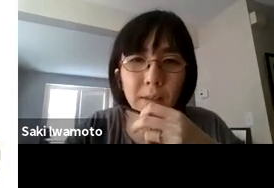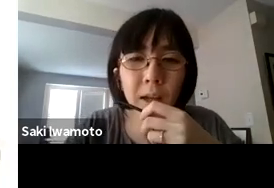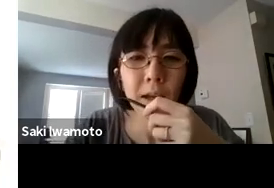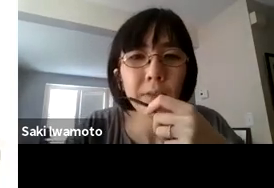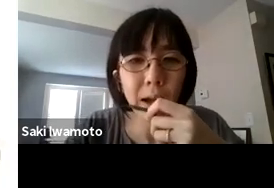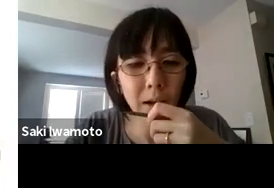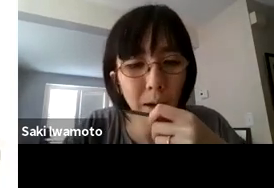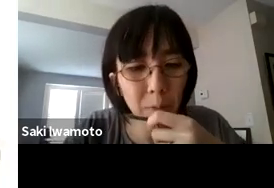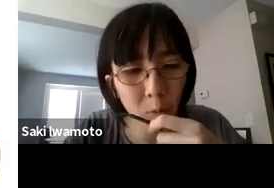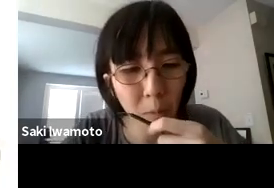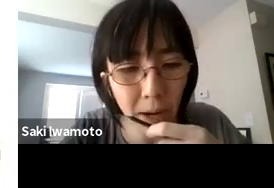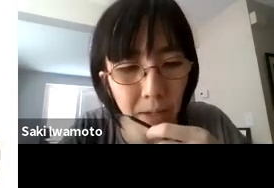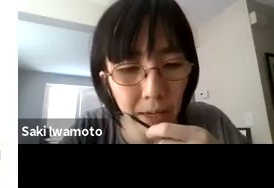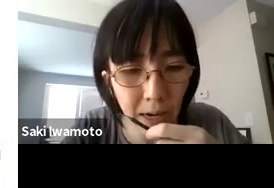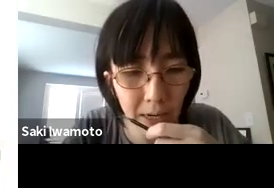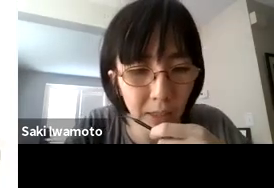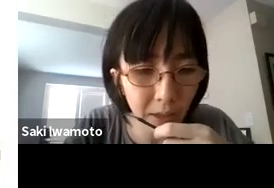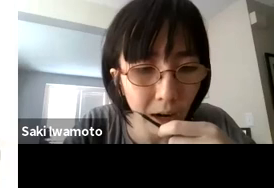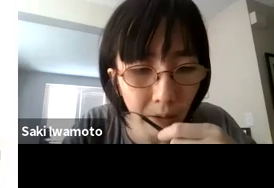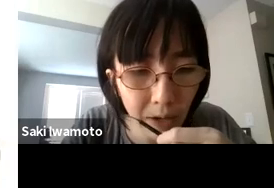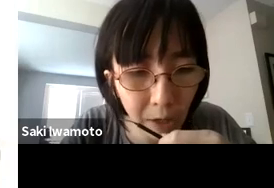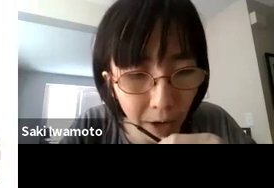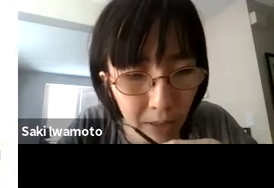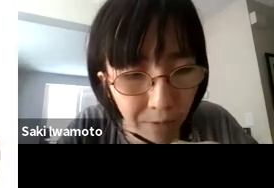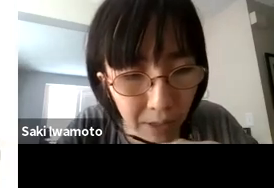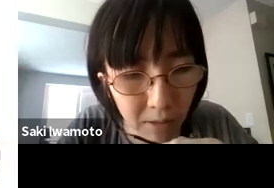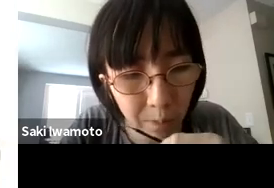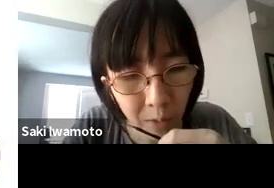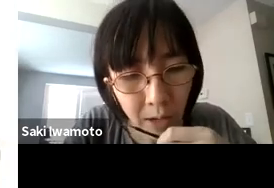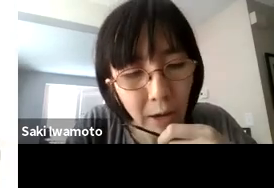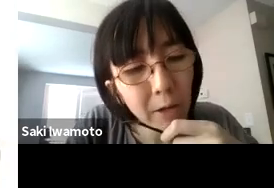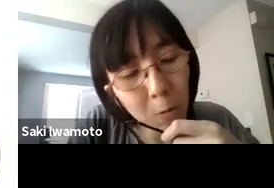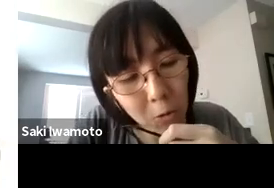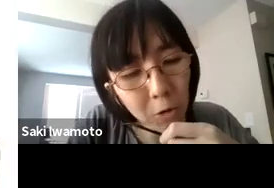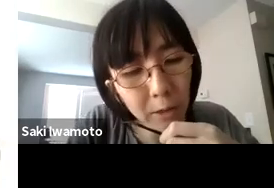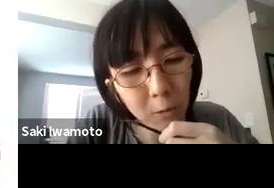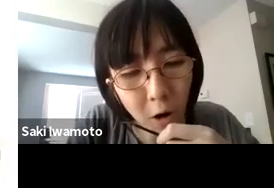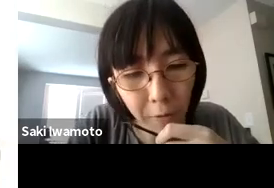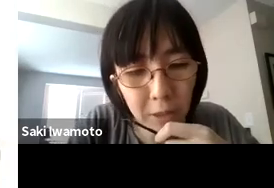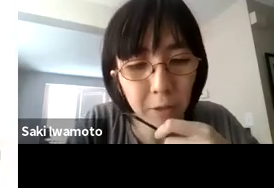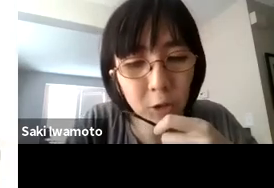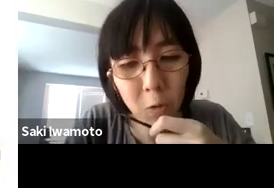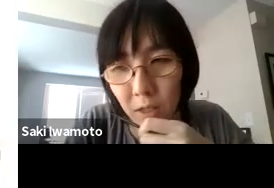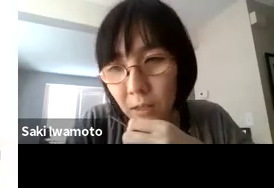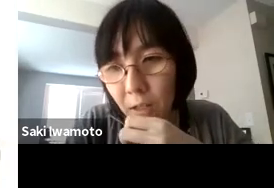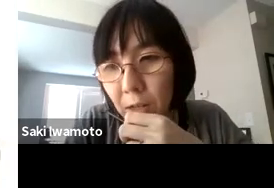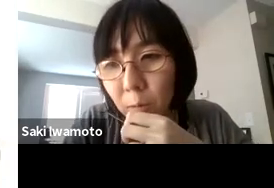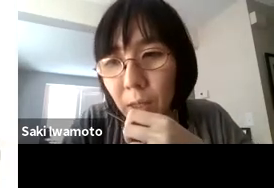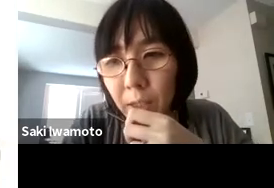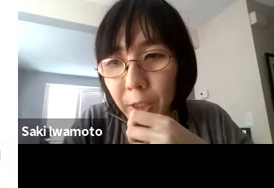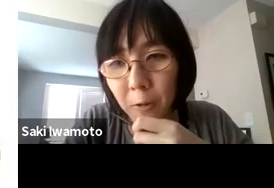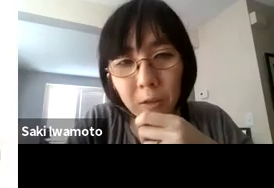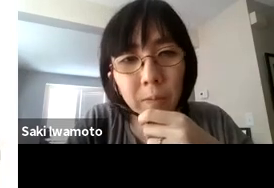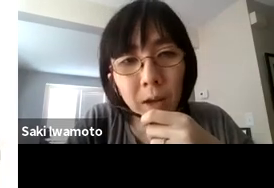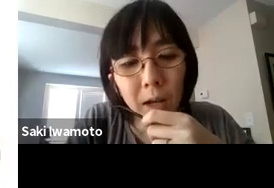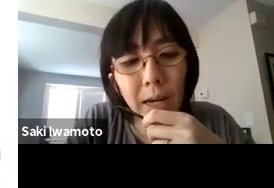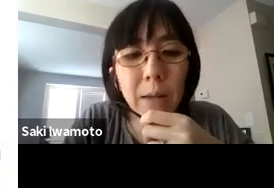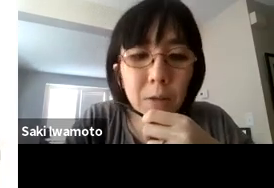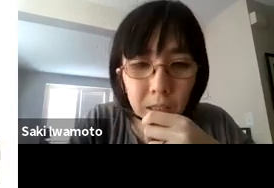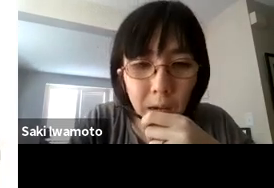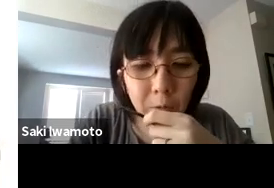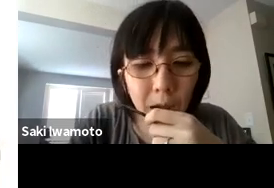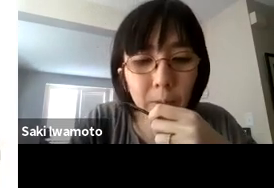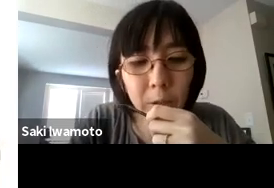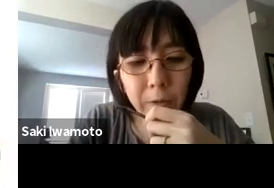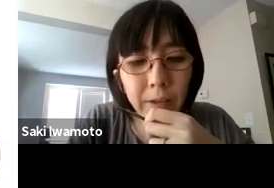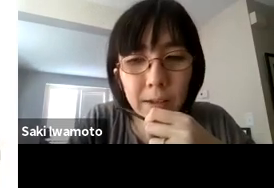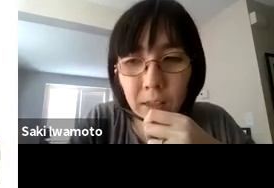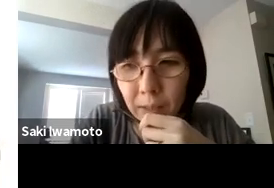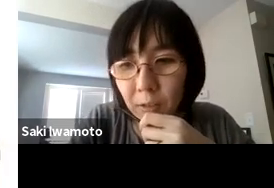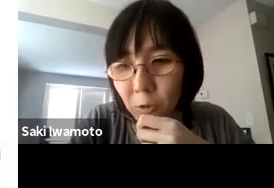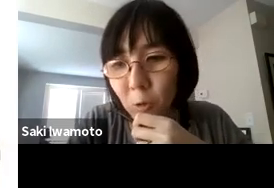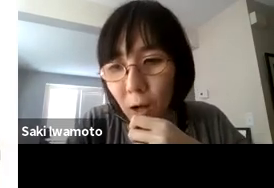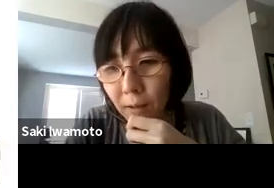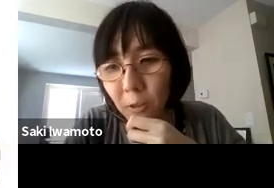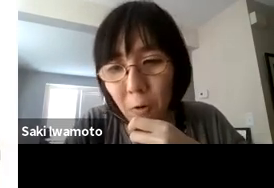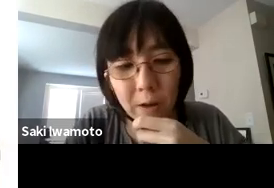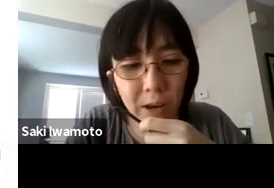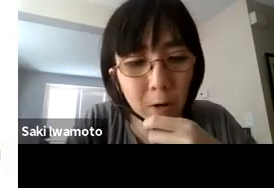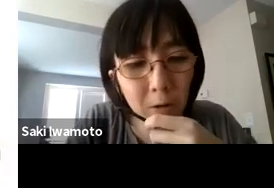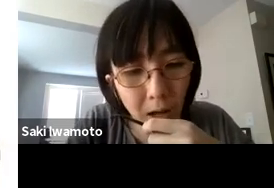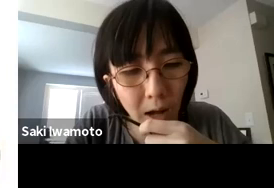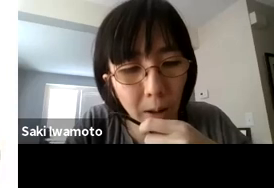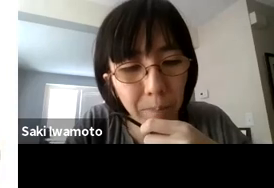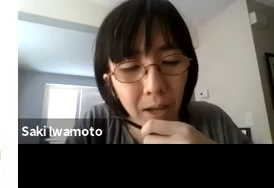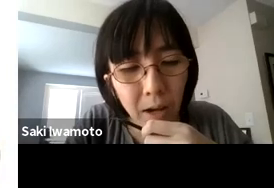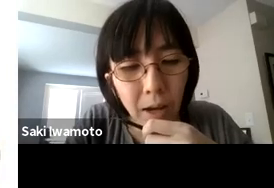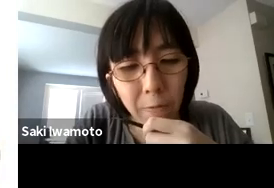different ways that people might be engaging in our activities. And we also try to offer different choices in the range of materials in the museum, we have a different exhibits as you saw in the video.